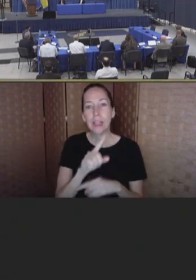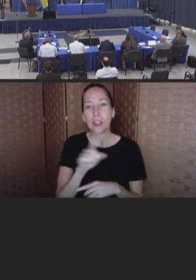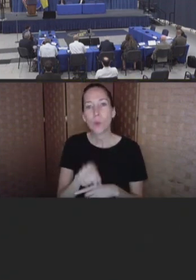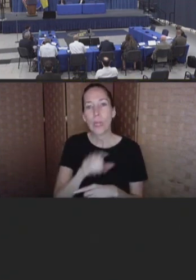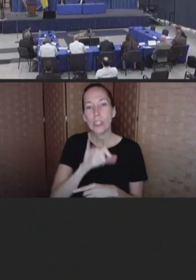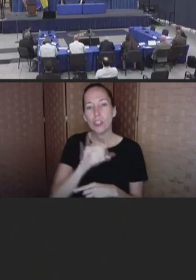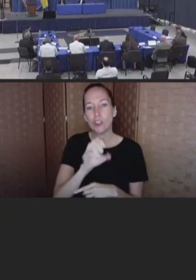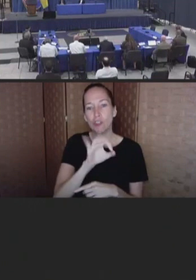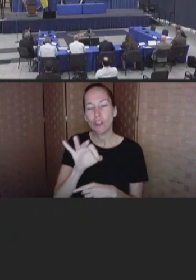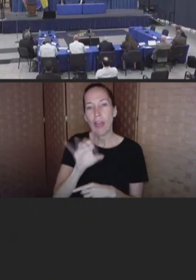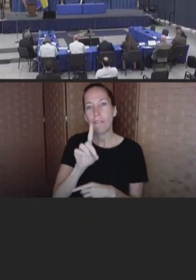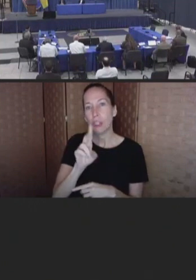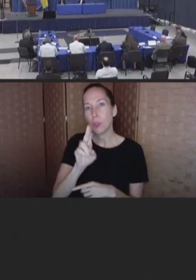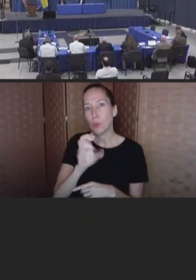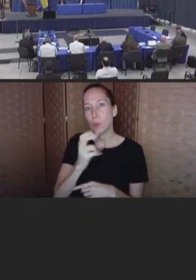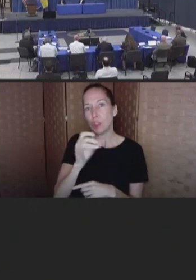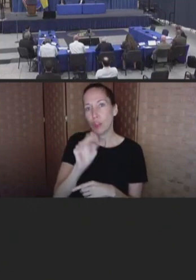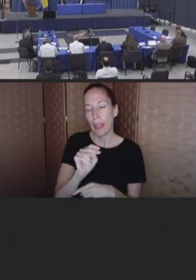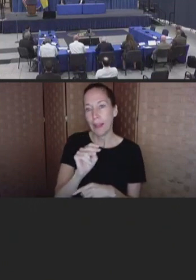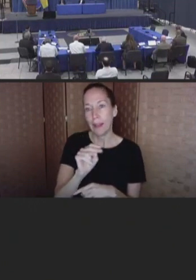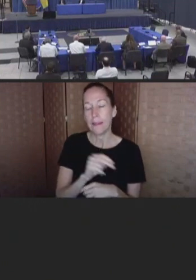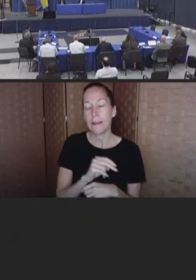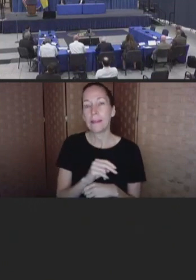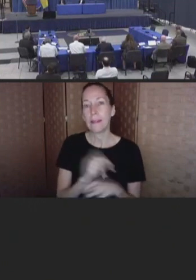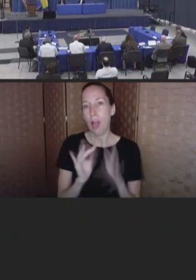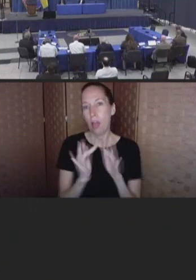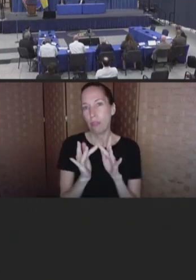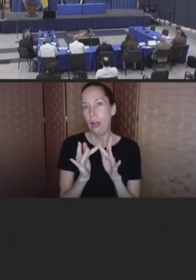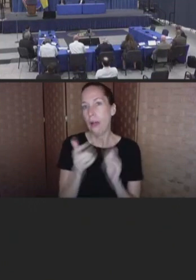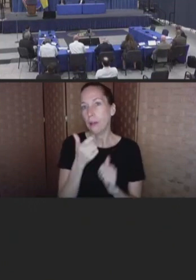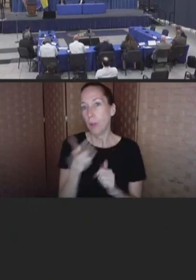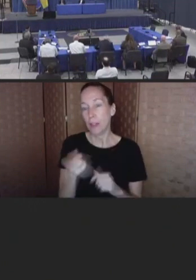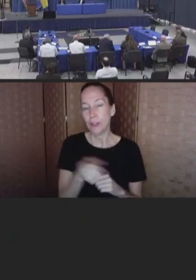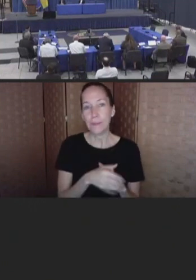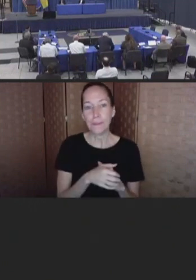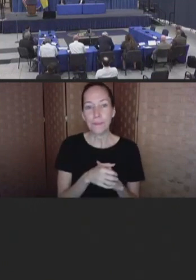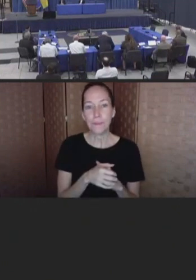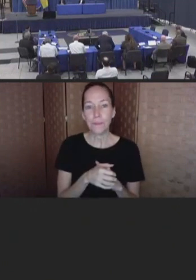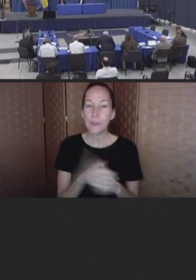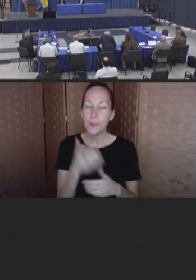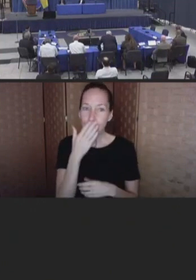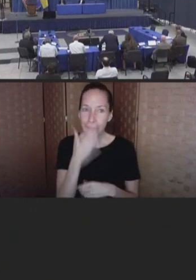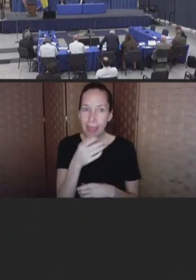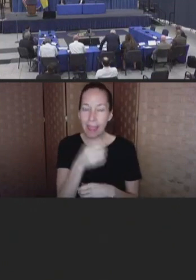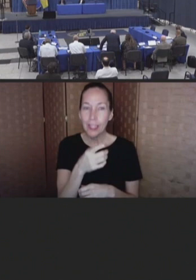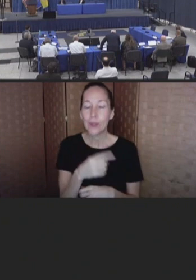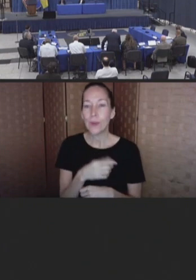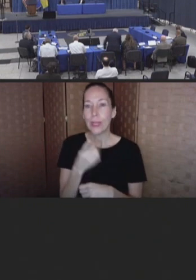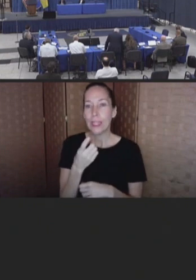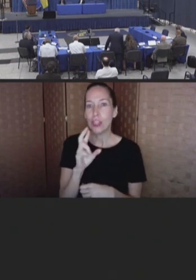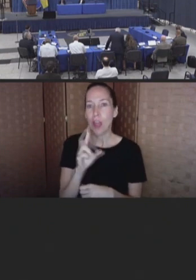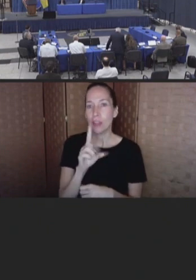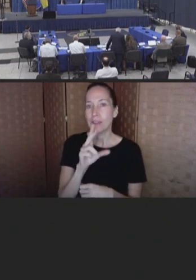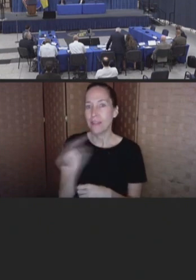I would like to second the thank you that Dr. Dunn expressed for his important work to all of you.